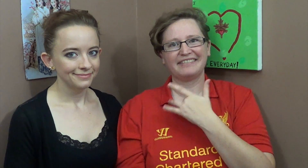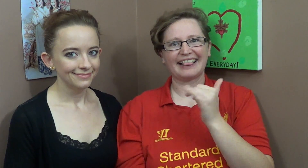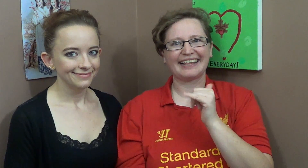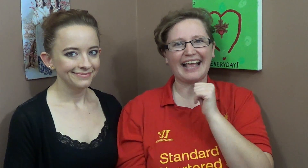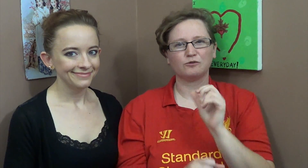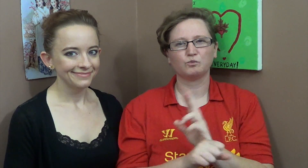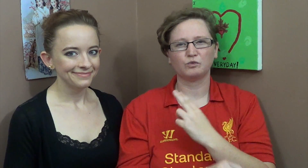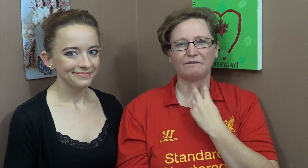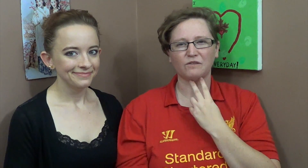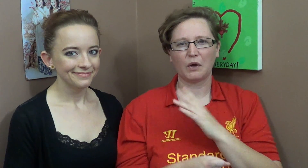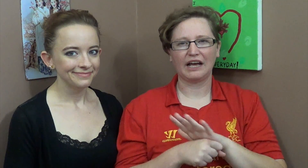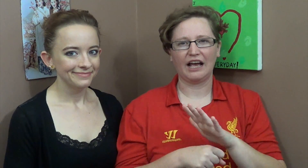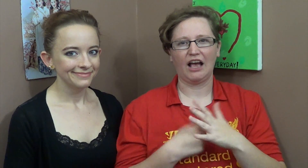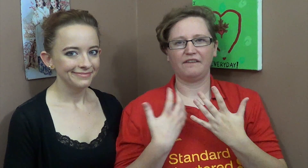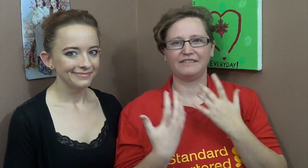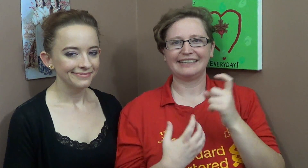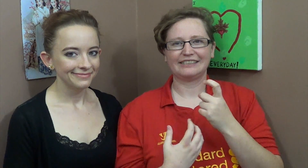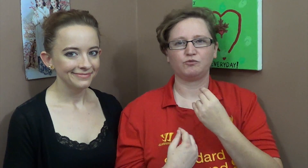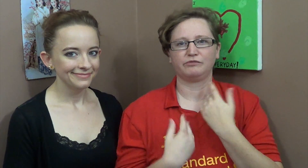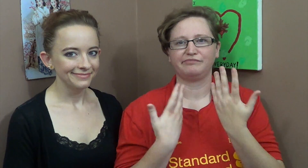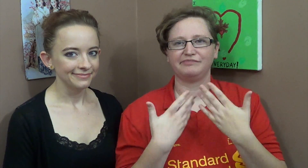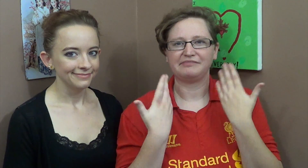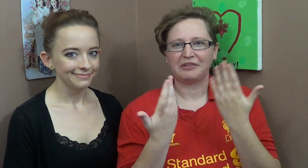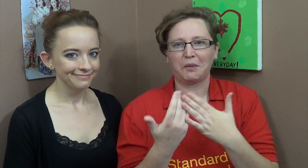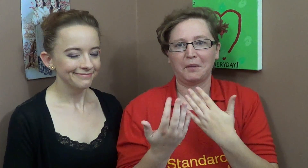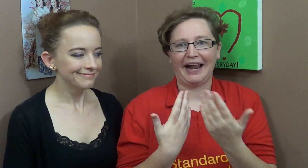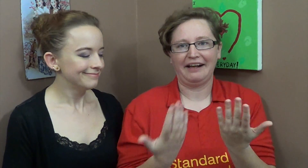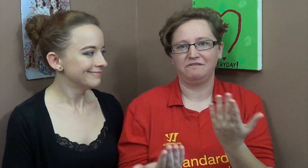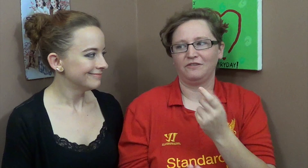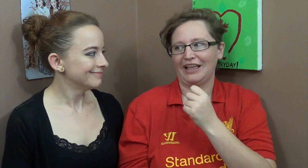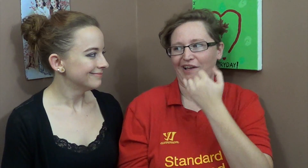like she hasn't used her voice enough. She needs to... whatever.